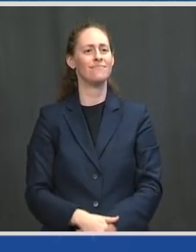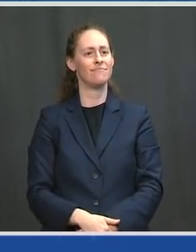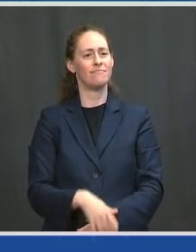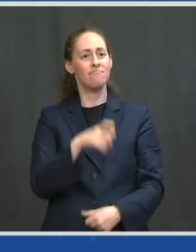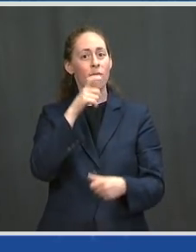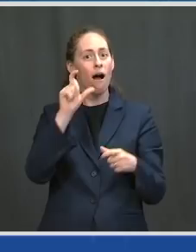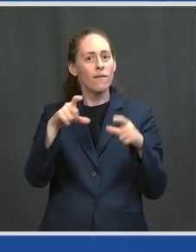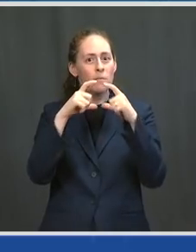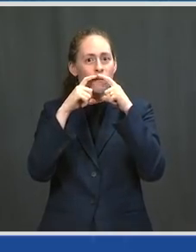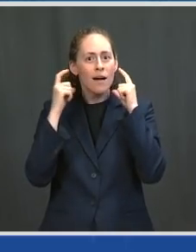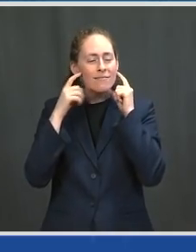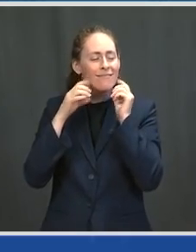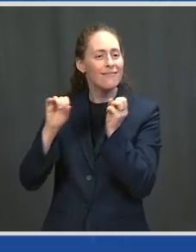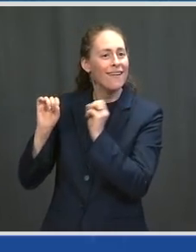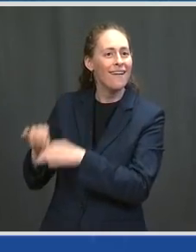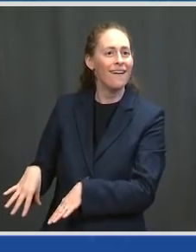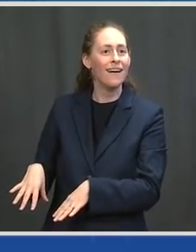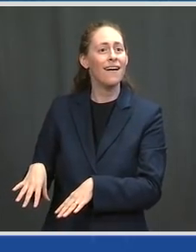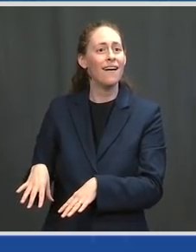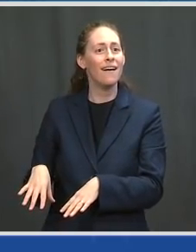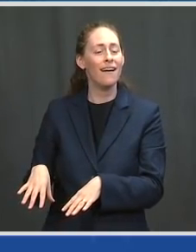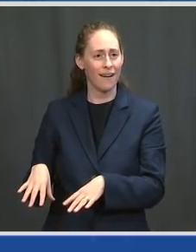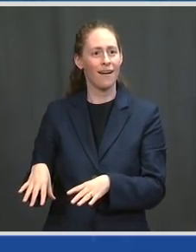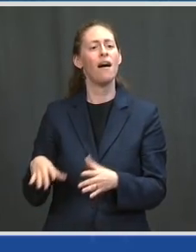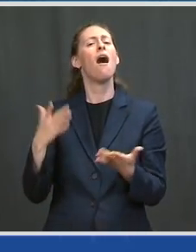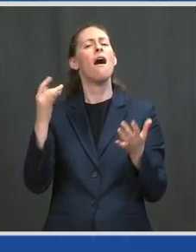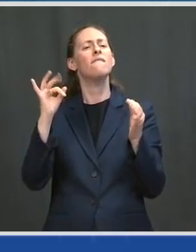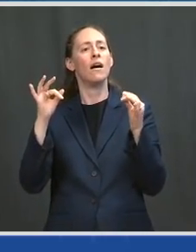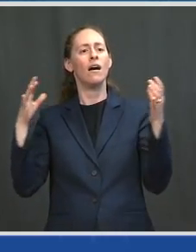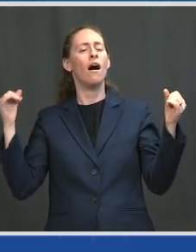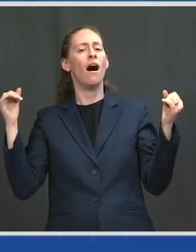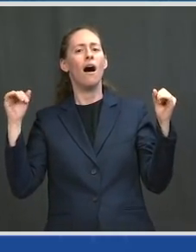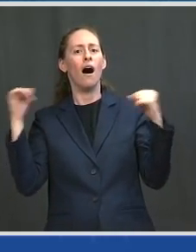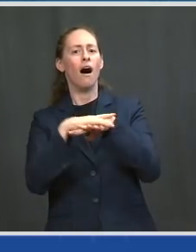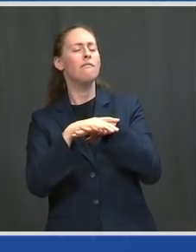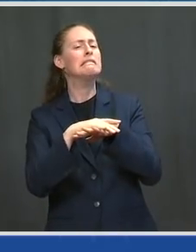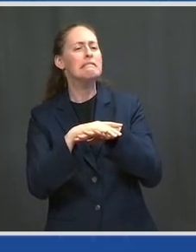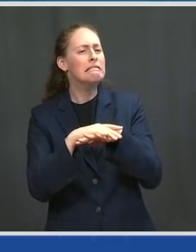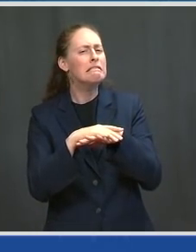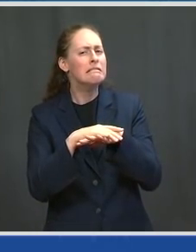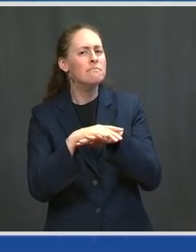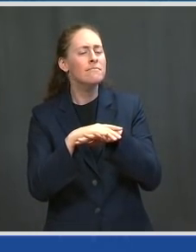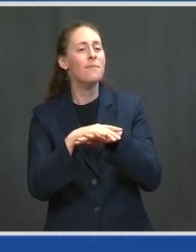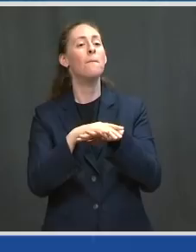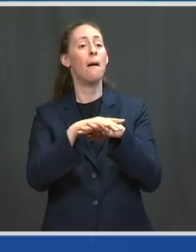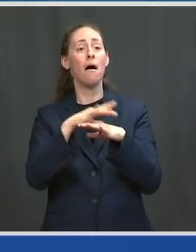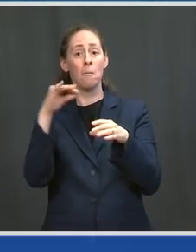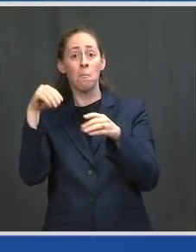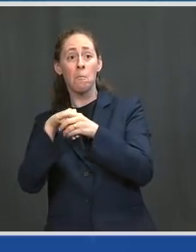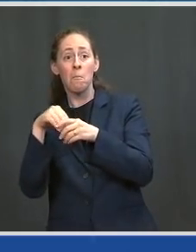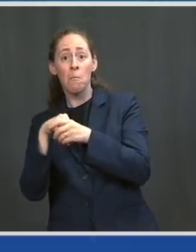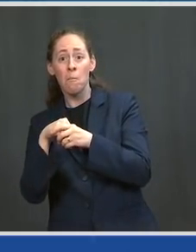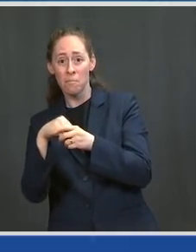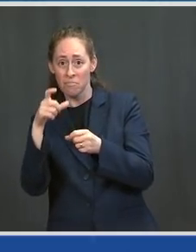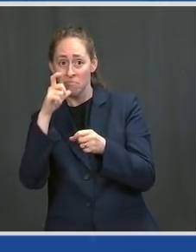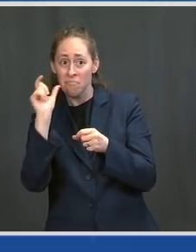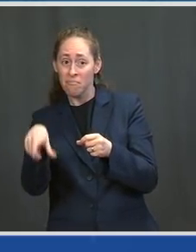unless there's really large groups. And you don't have to wear it inside if you're with people that you -- that have also been vaccinated.